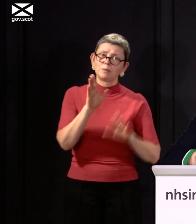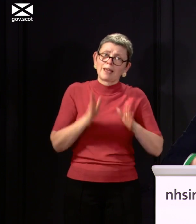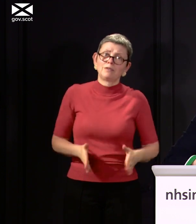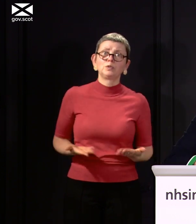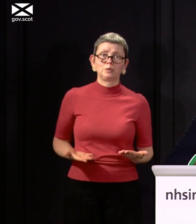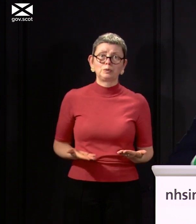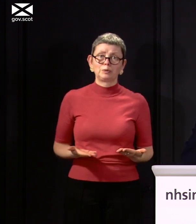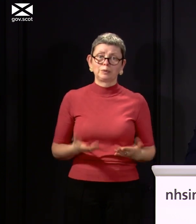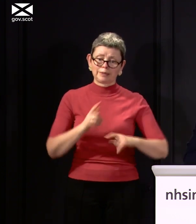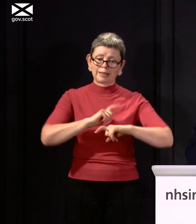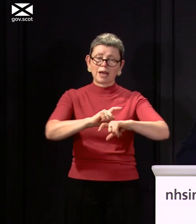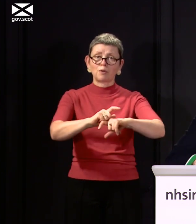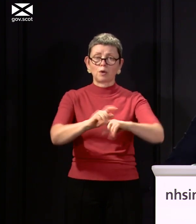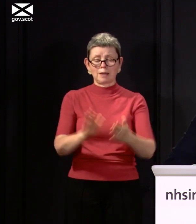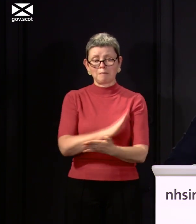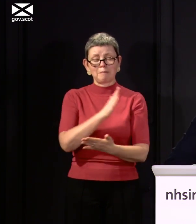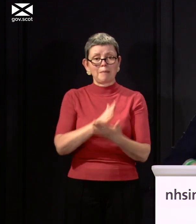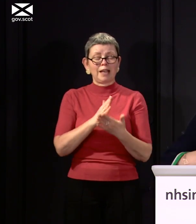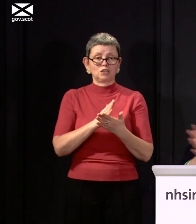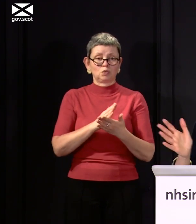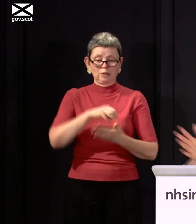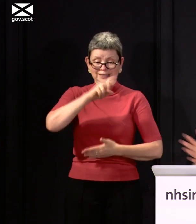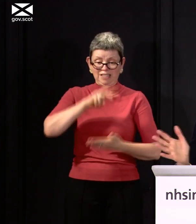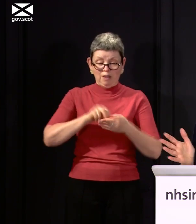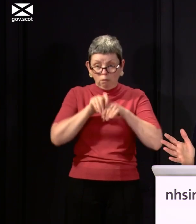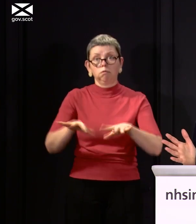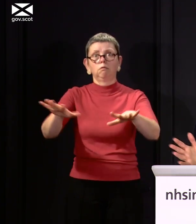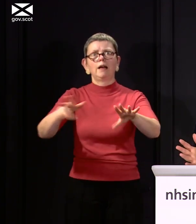longer to ensure we don't see that progress reversed. Think of it at the moment as it